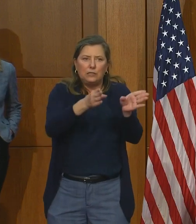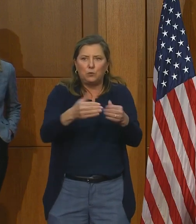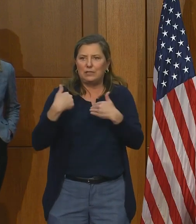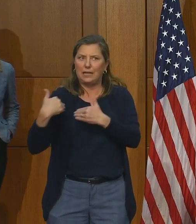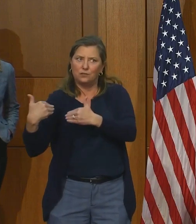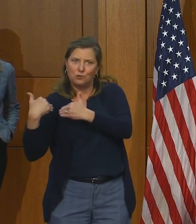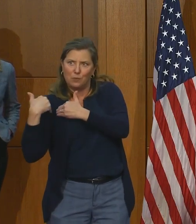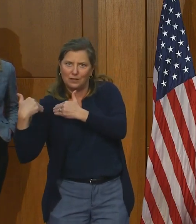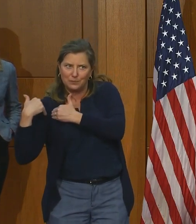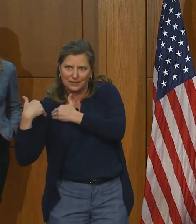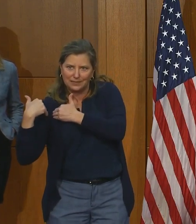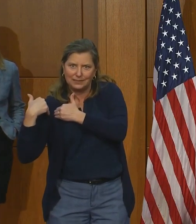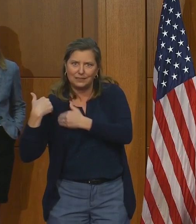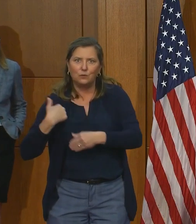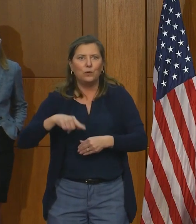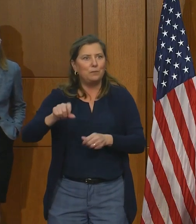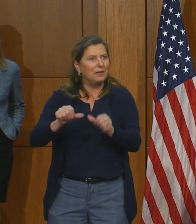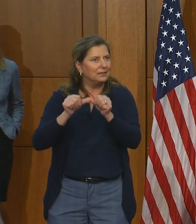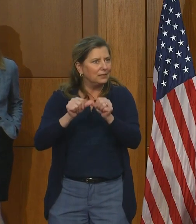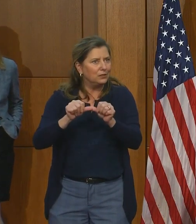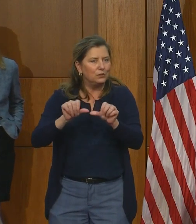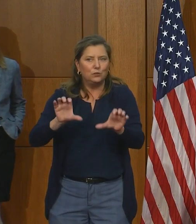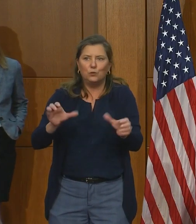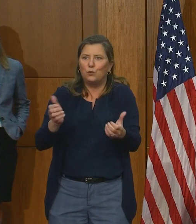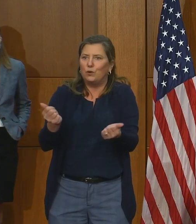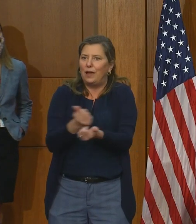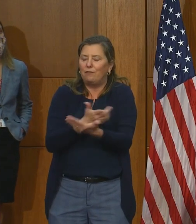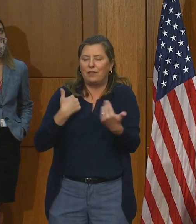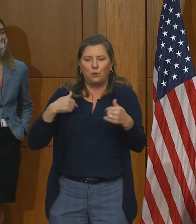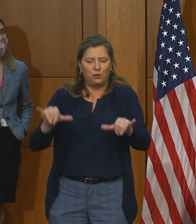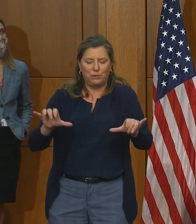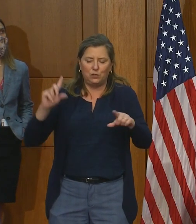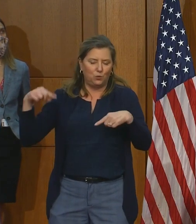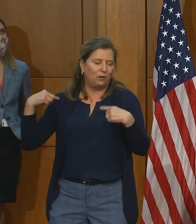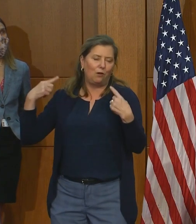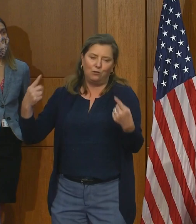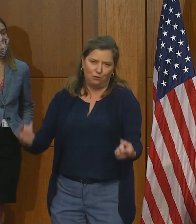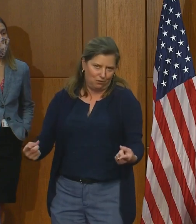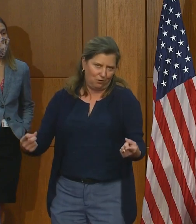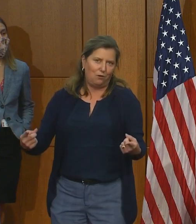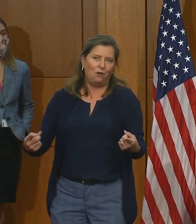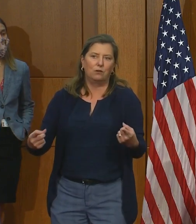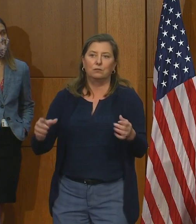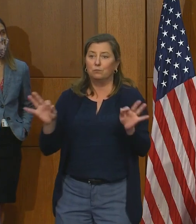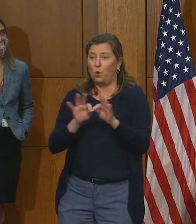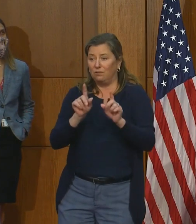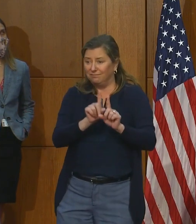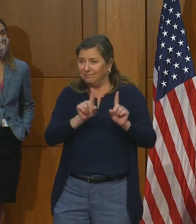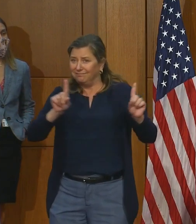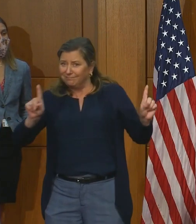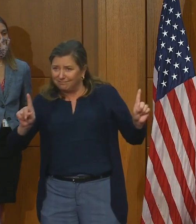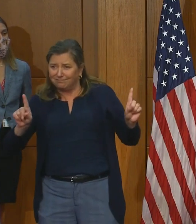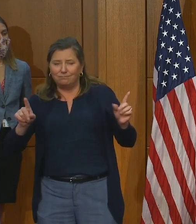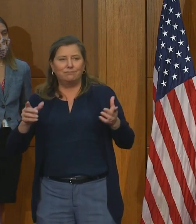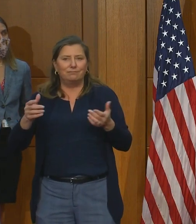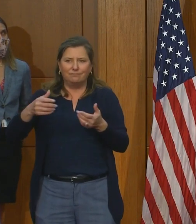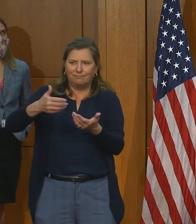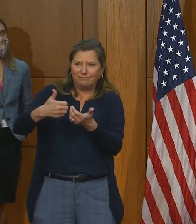WE'RE ALL THIS TOGETHER WE ALL HAVE AN ANSWER OKAY. NEED TO